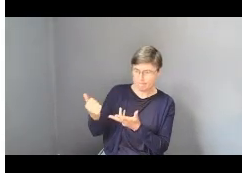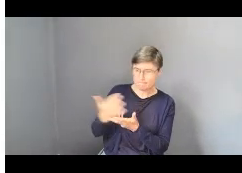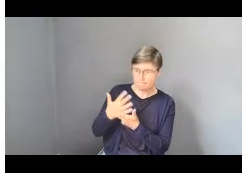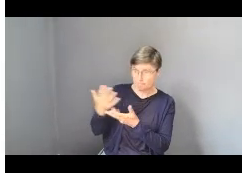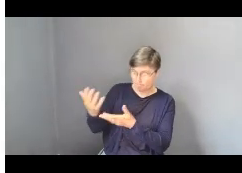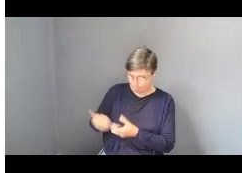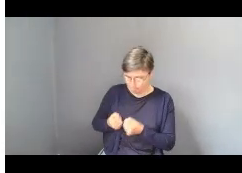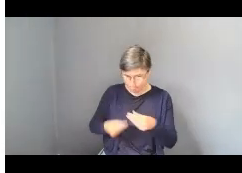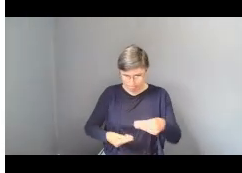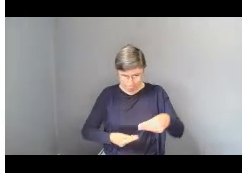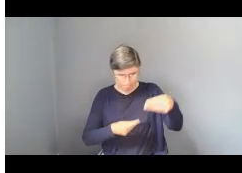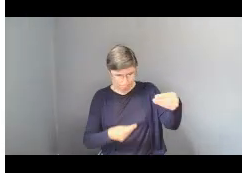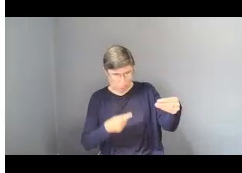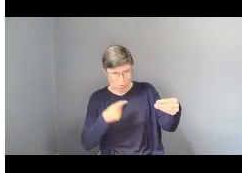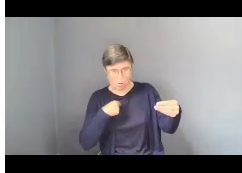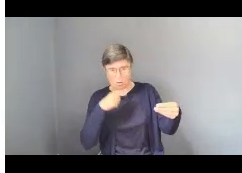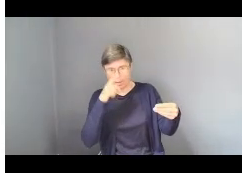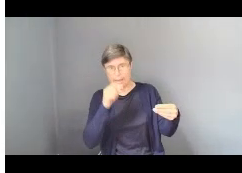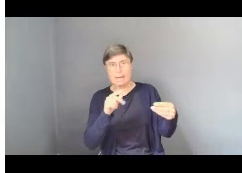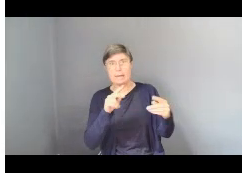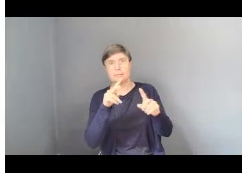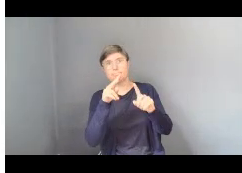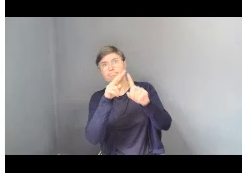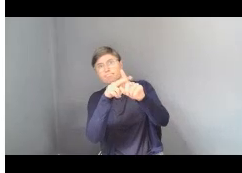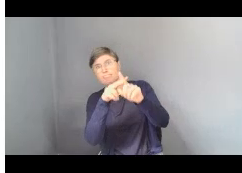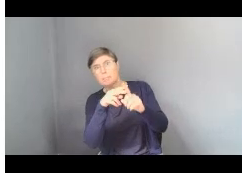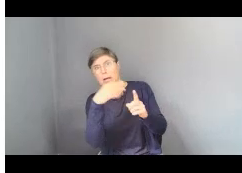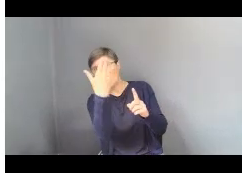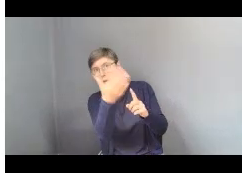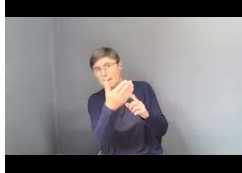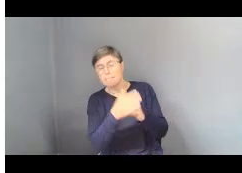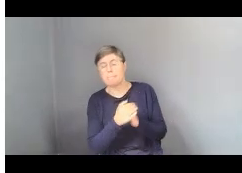The quickest and easiest way to do this is online,